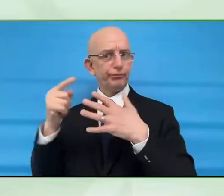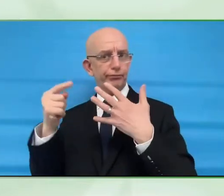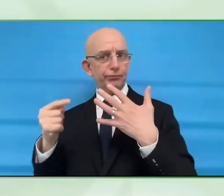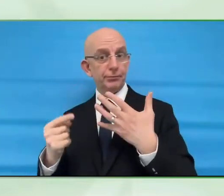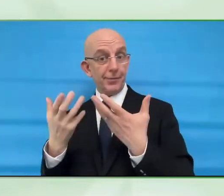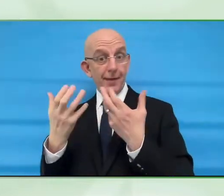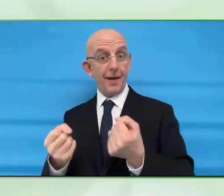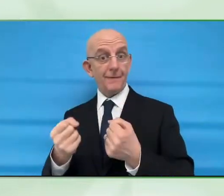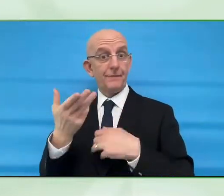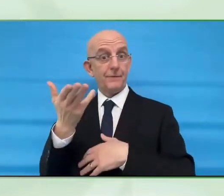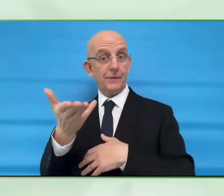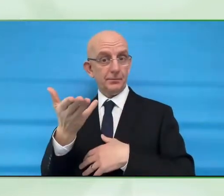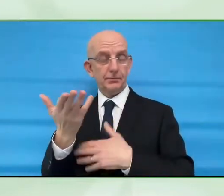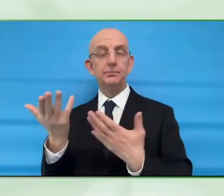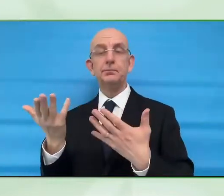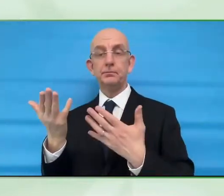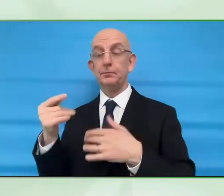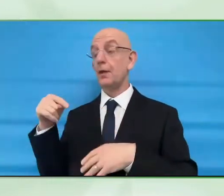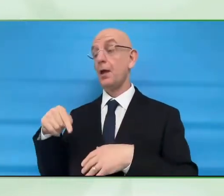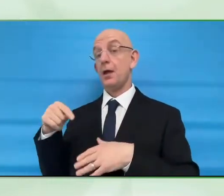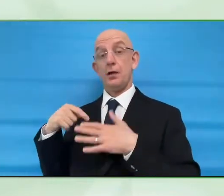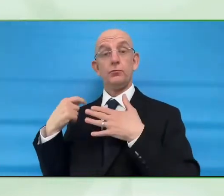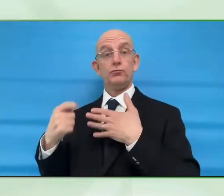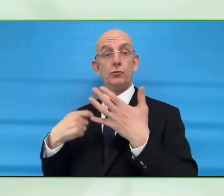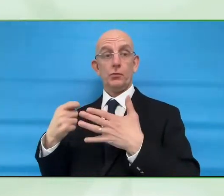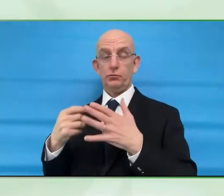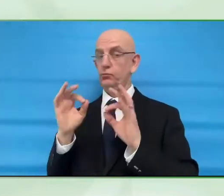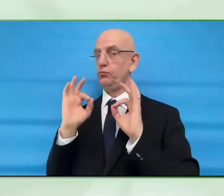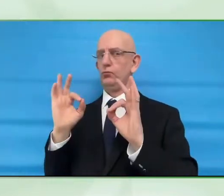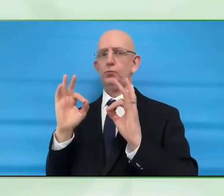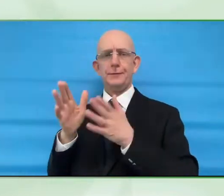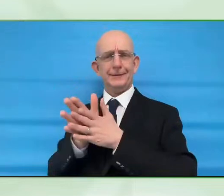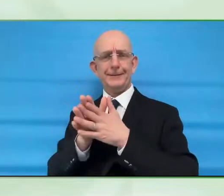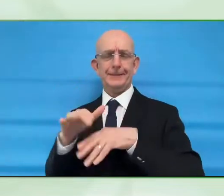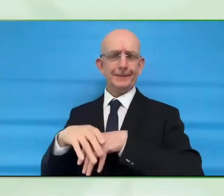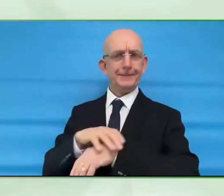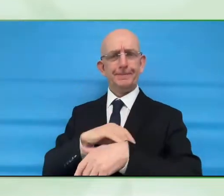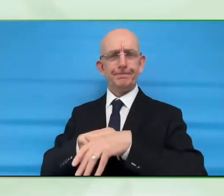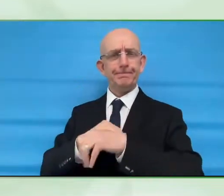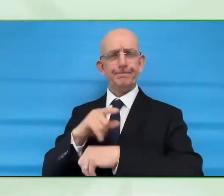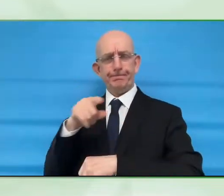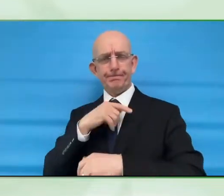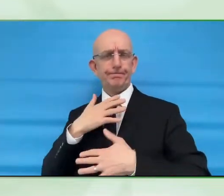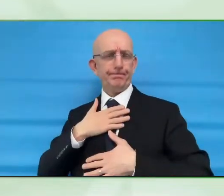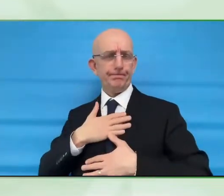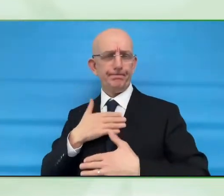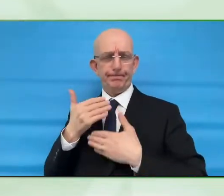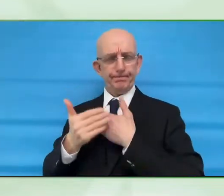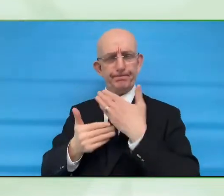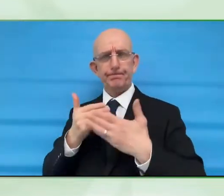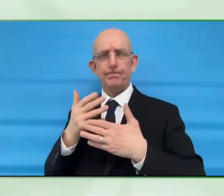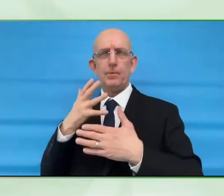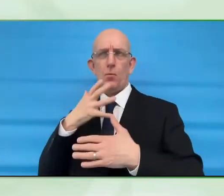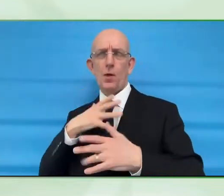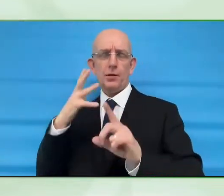data it becomes a feasible route for you to go and study, and work with data, especially